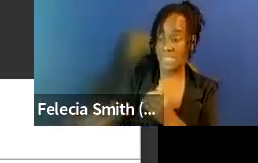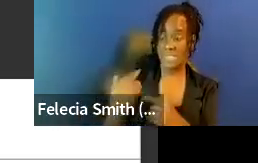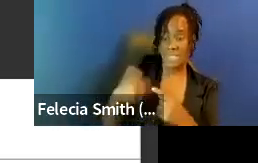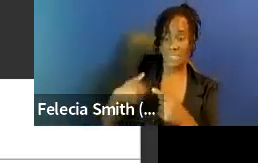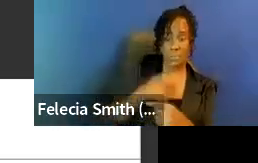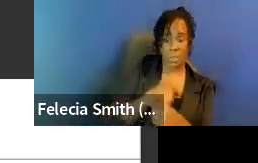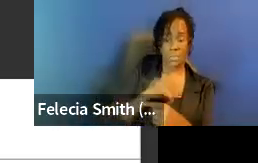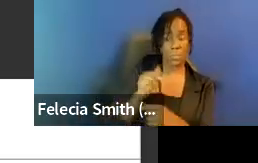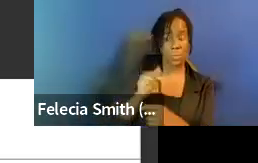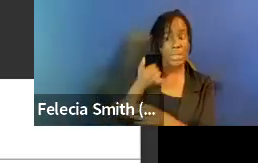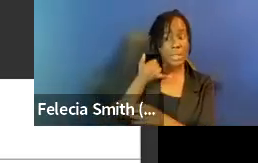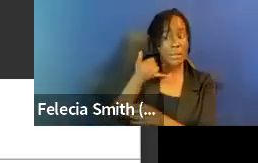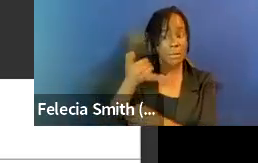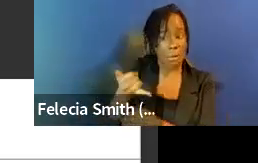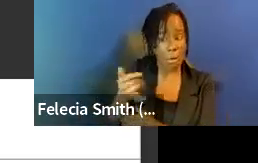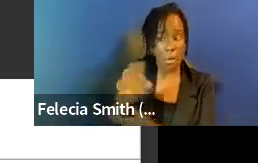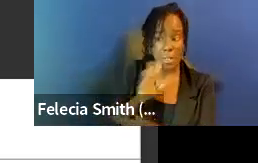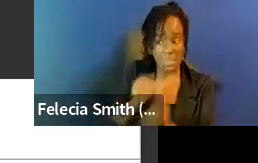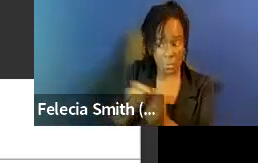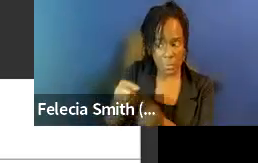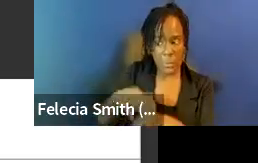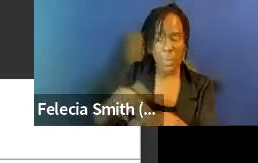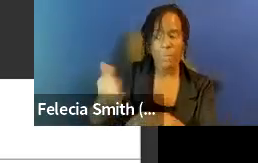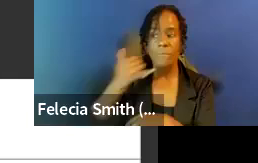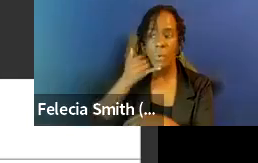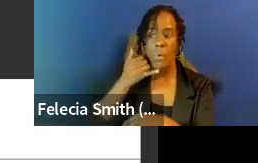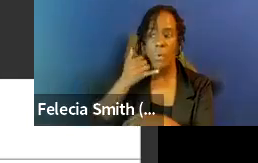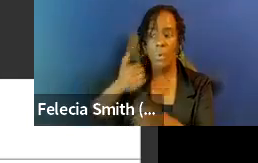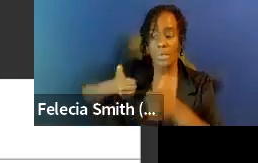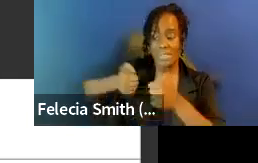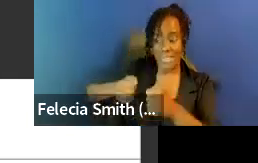that are under the umbrella of